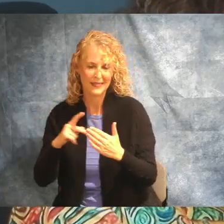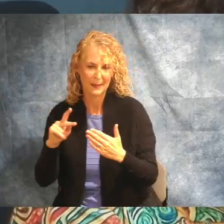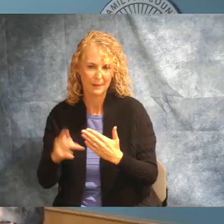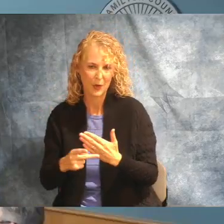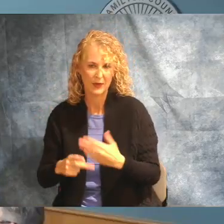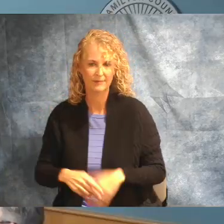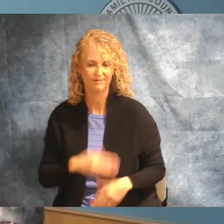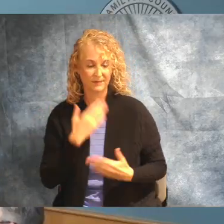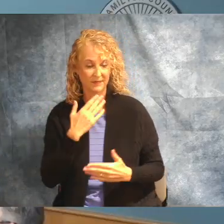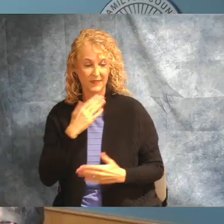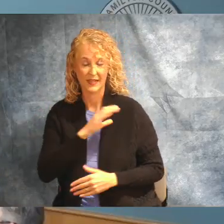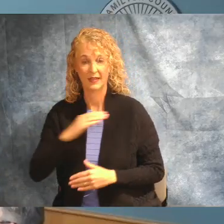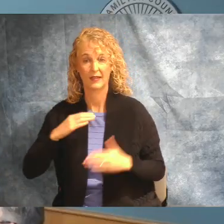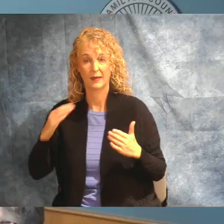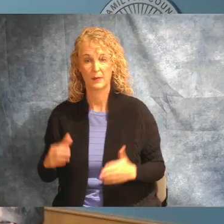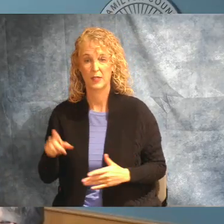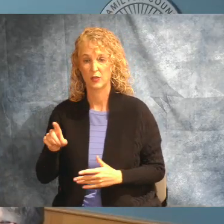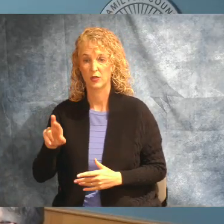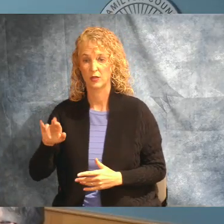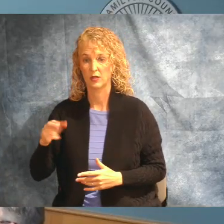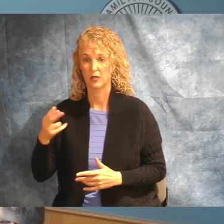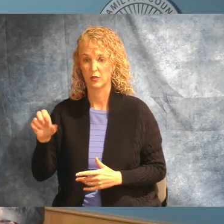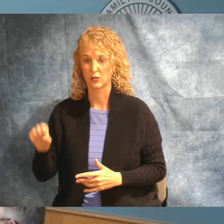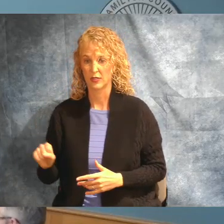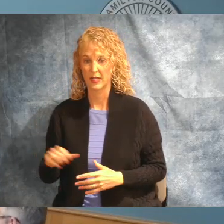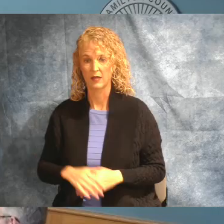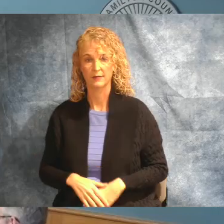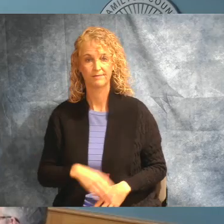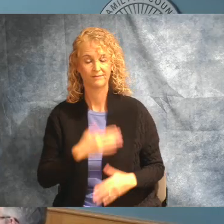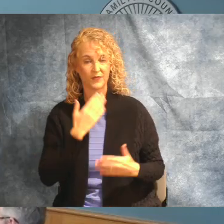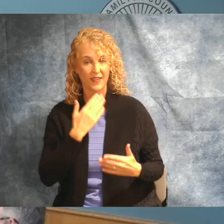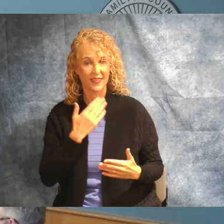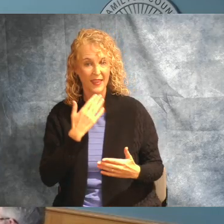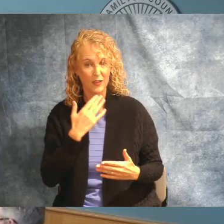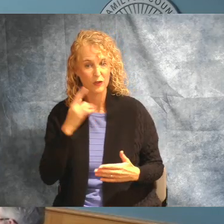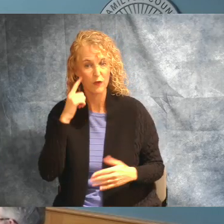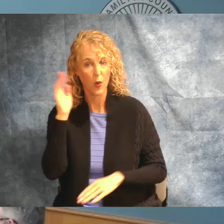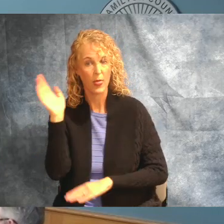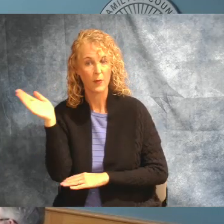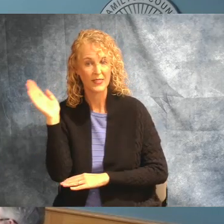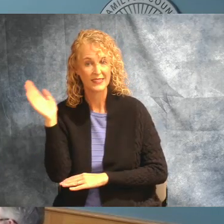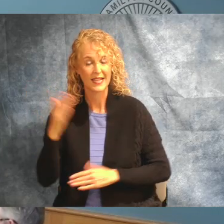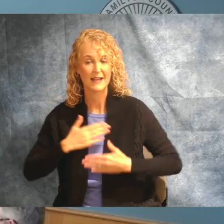Thank you, Commissioner Driehaus. Thank you. thank you for the presentation. I appreciate it. I've